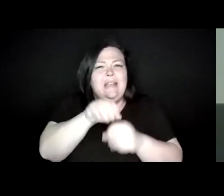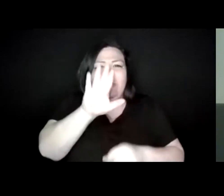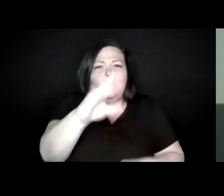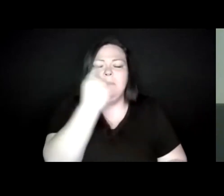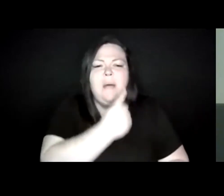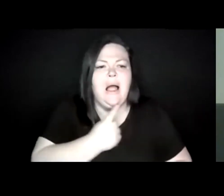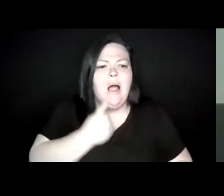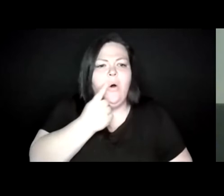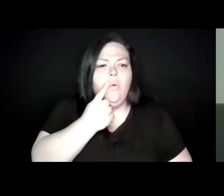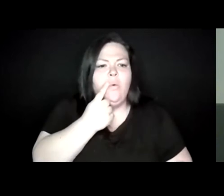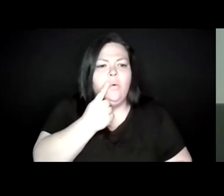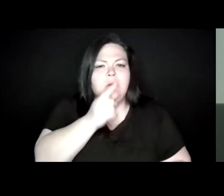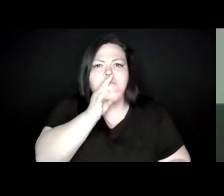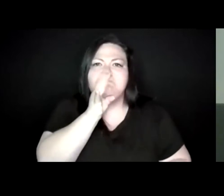inside- / out.